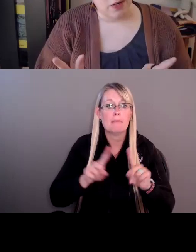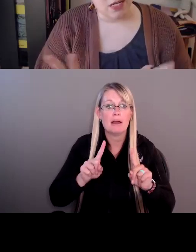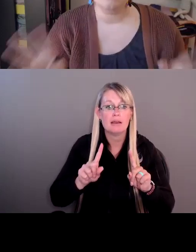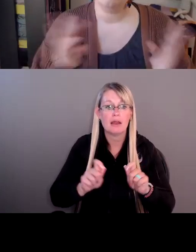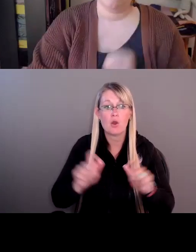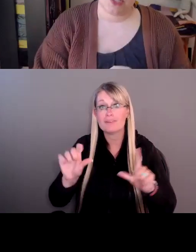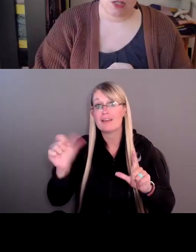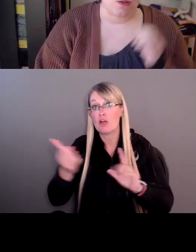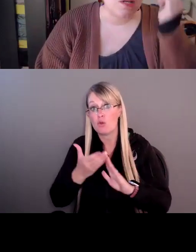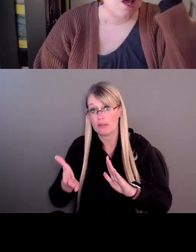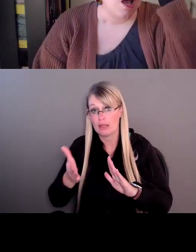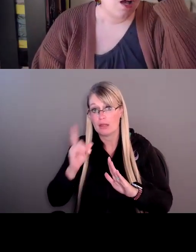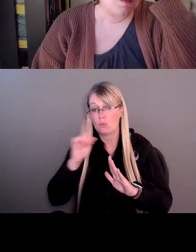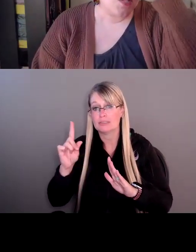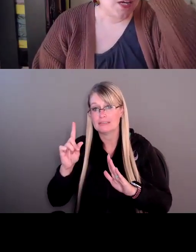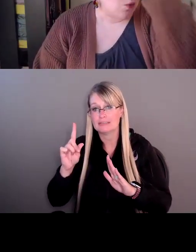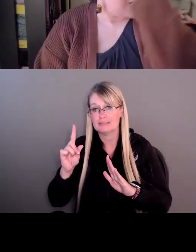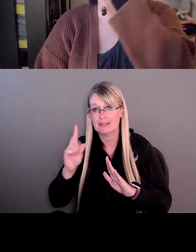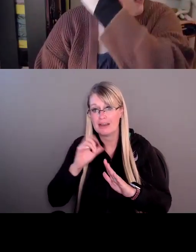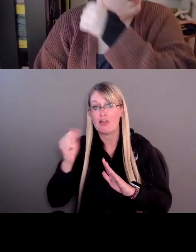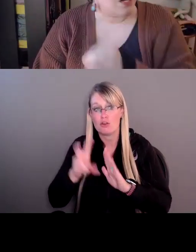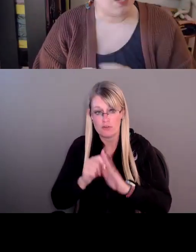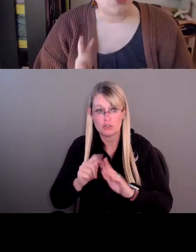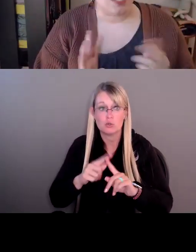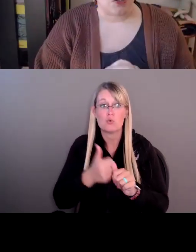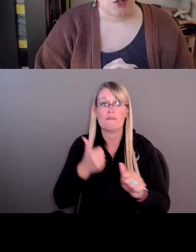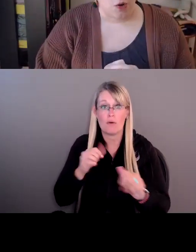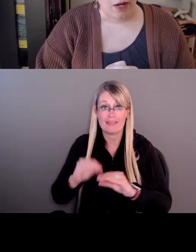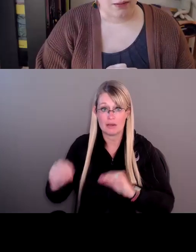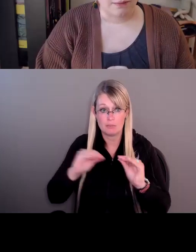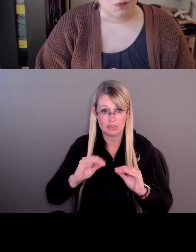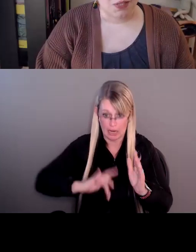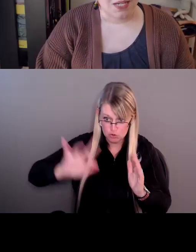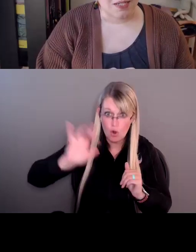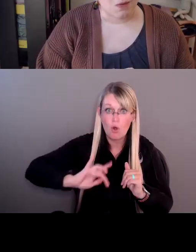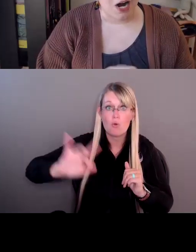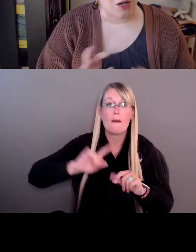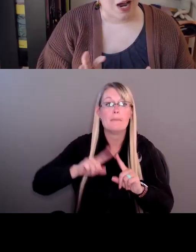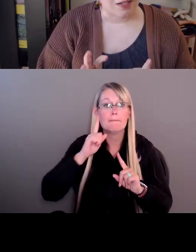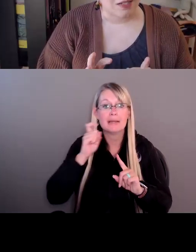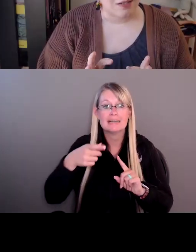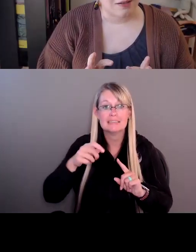at that a close. So to get away from the animation I start scrolling, but because this is a parallax,